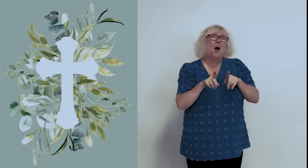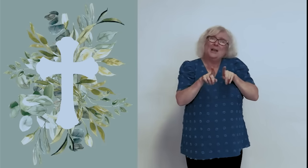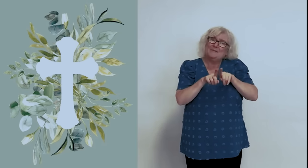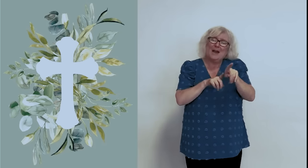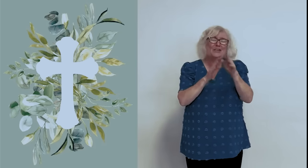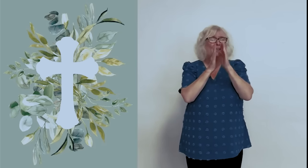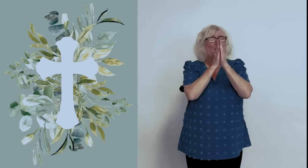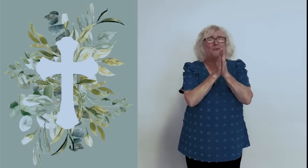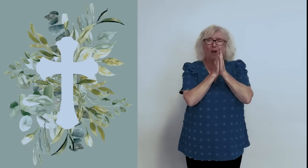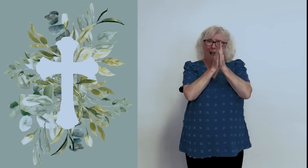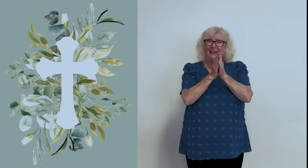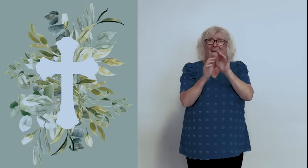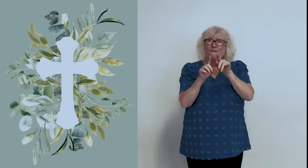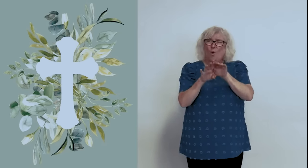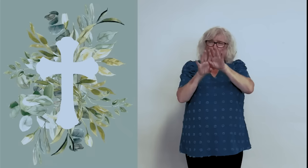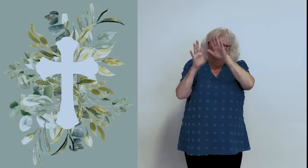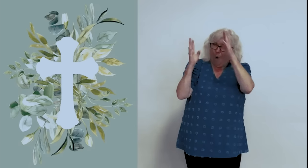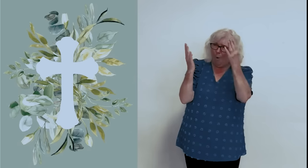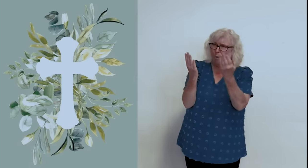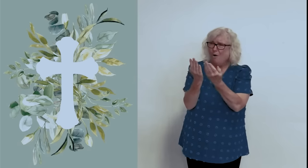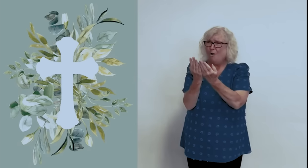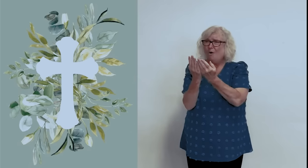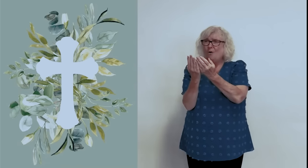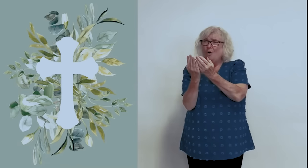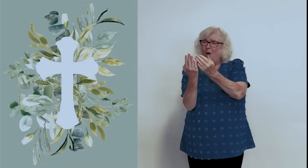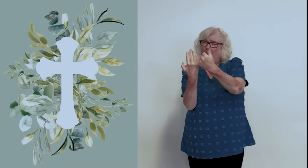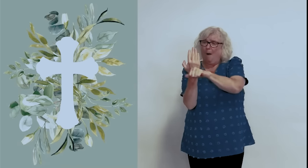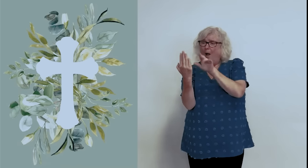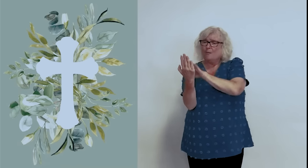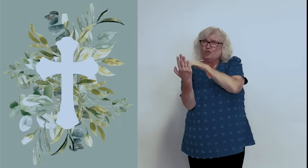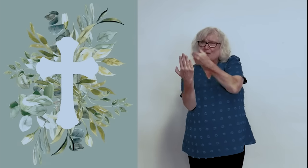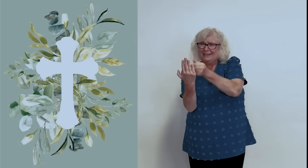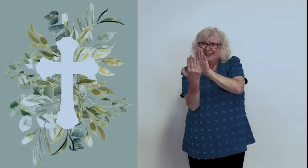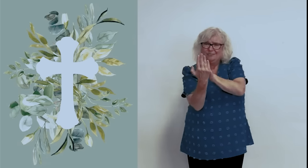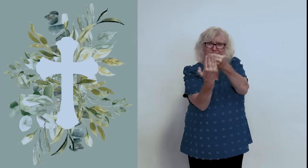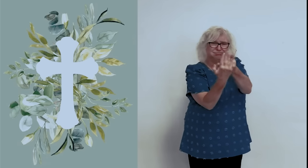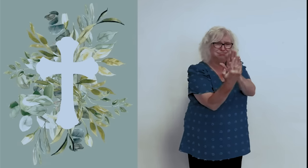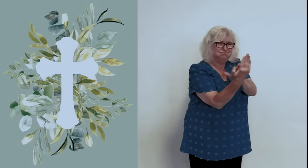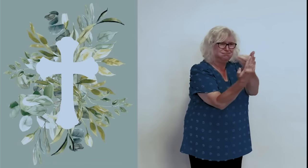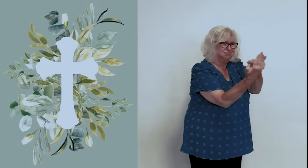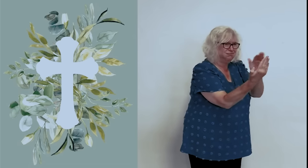We pray for those engaged in Bible translation around the world,